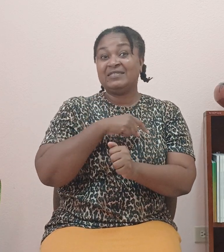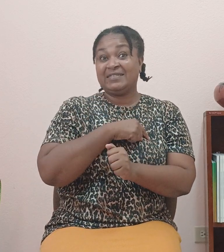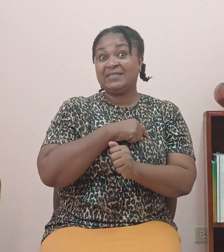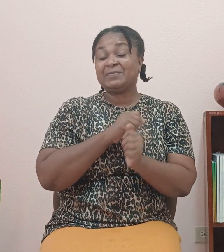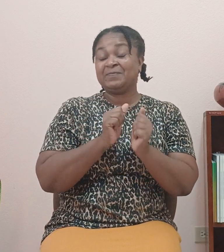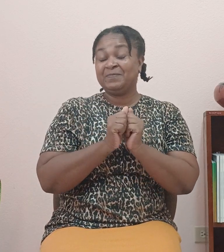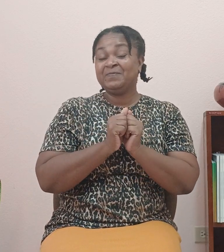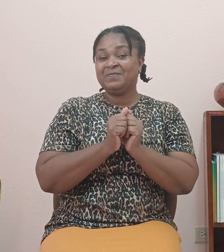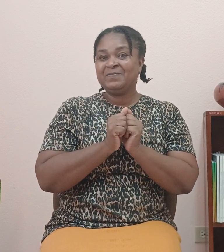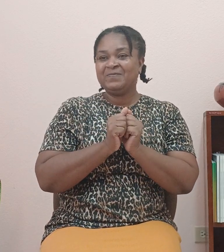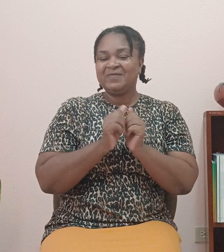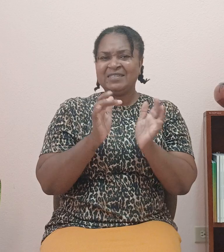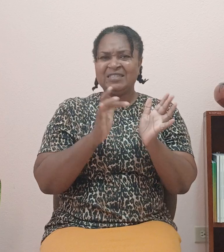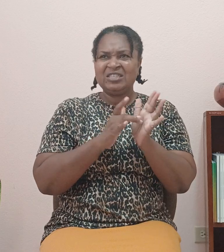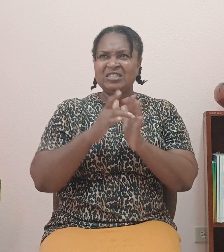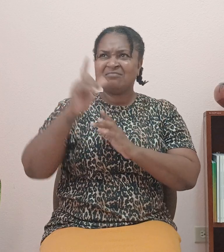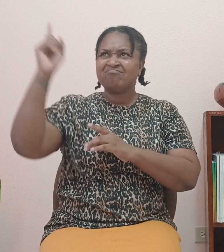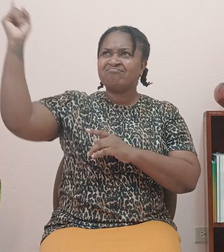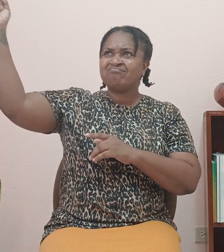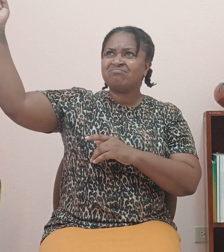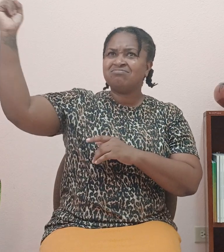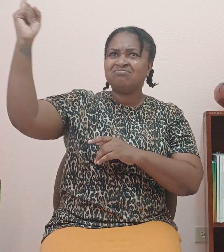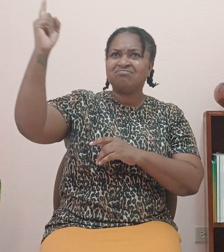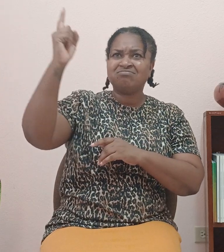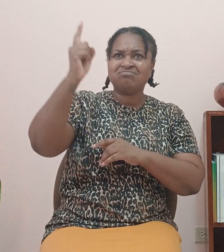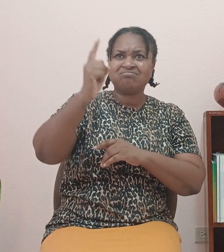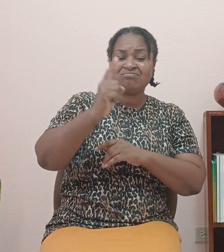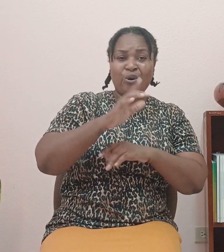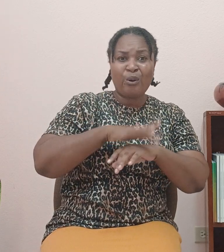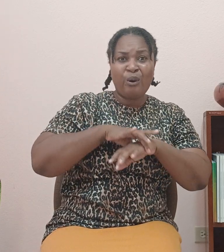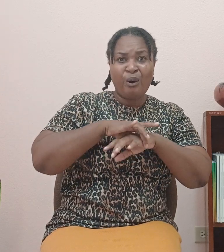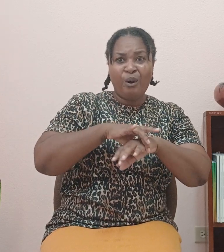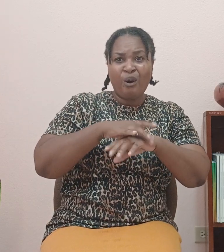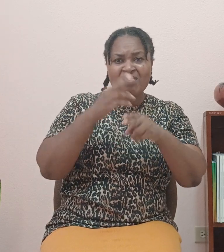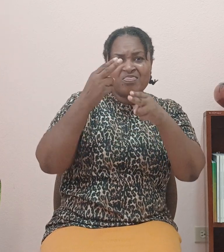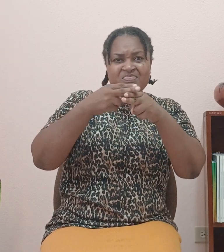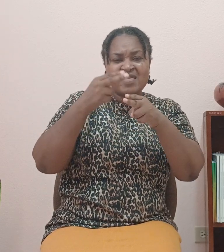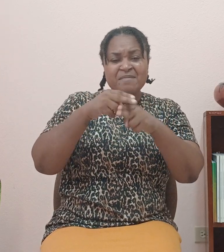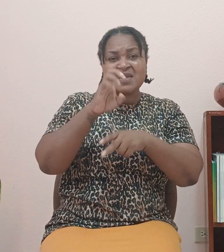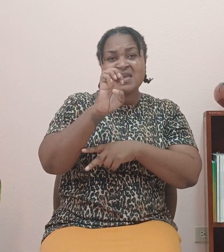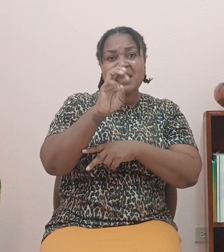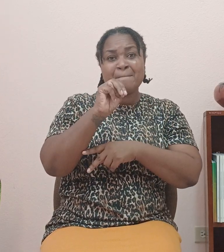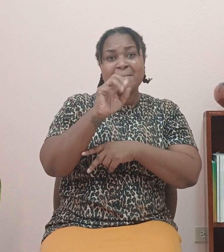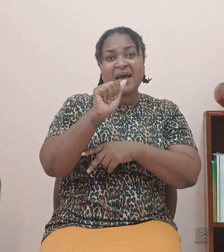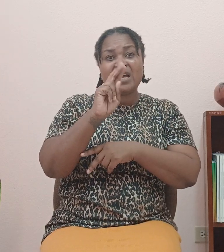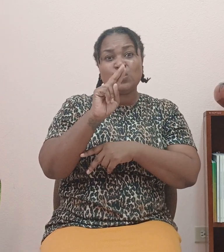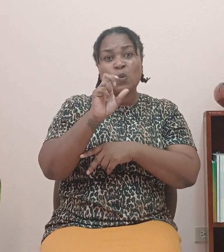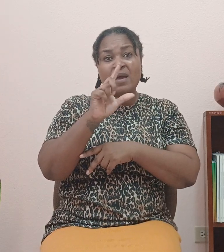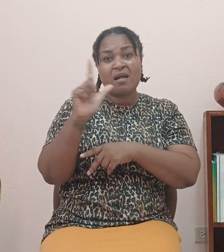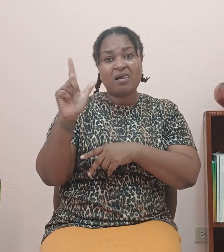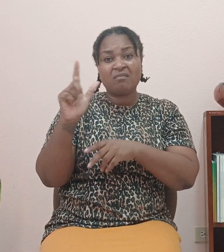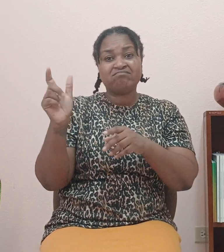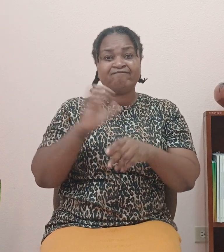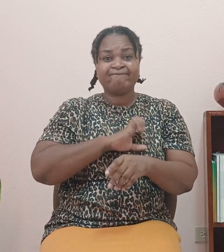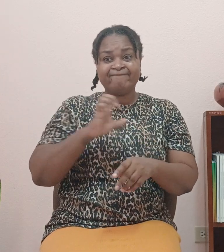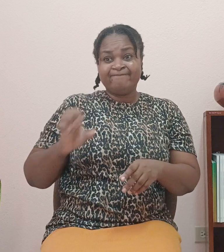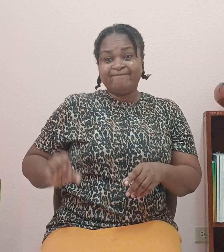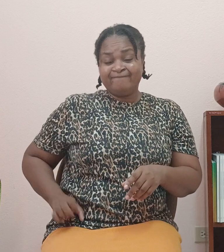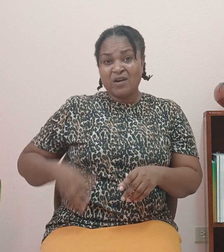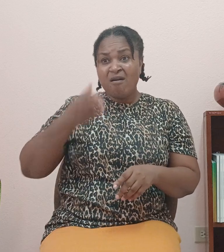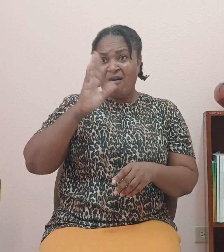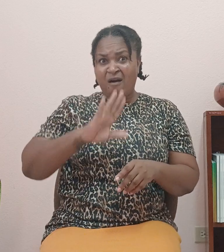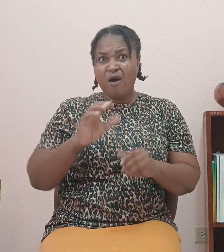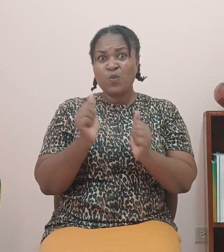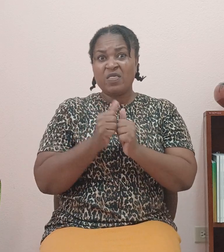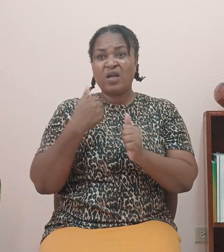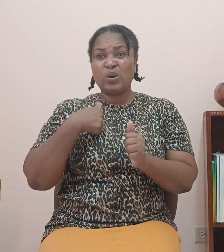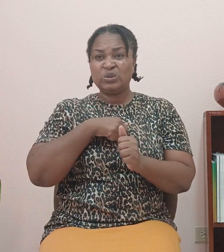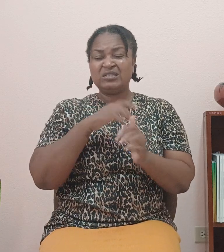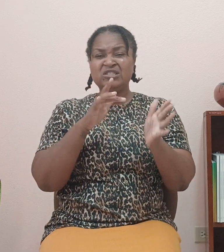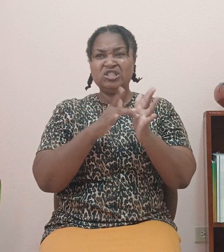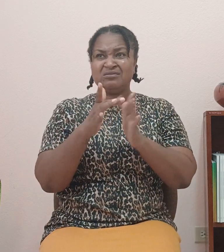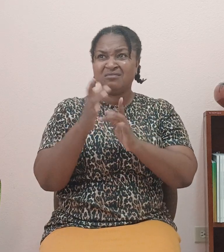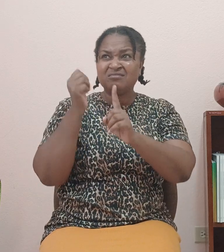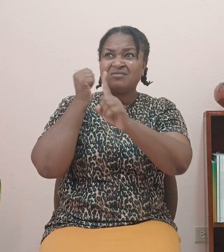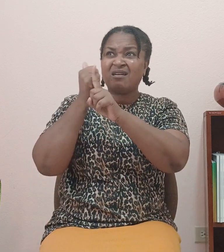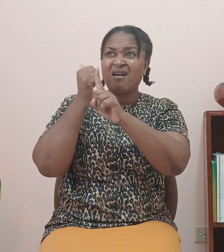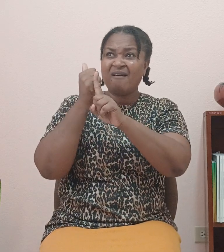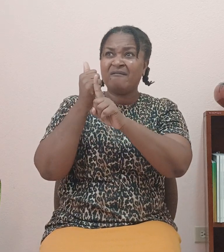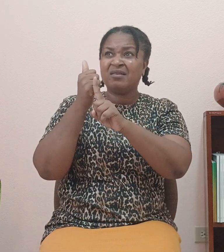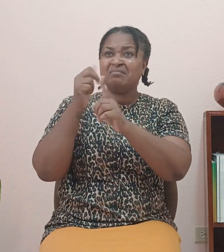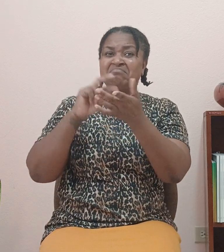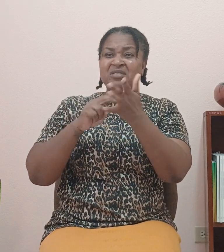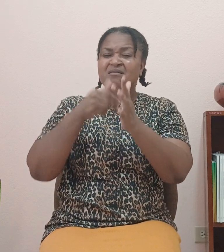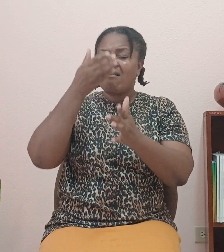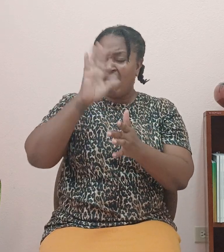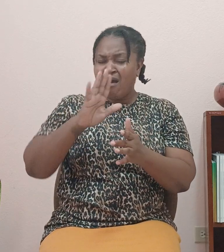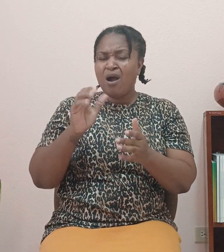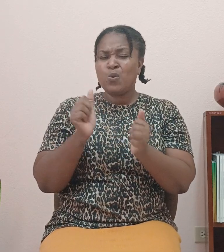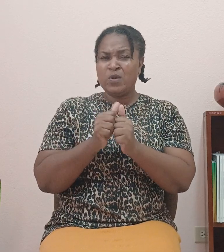Jesus came on earth as Emmanuel, “God with us.” Jesus is God with us. The disciples and